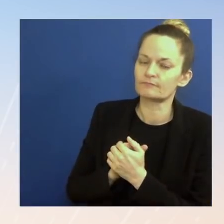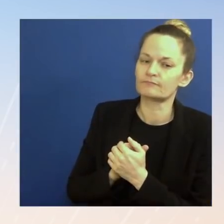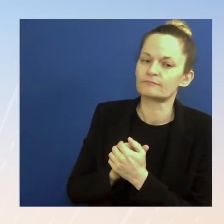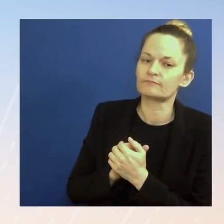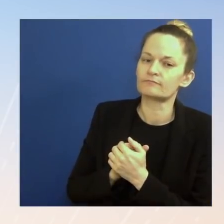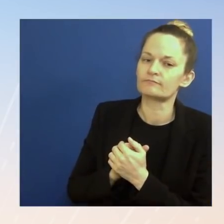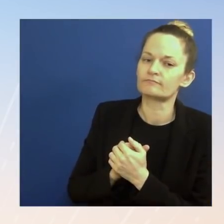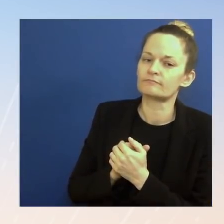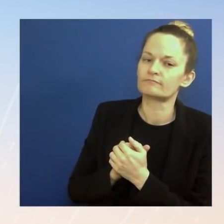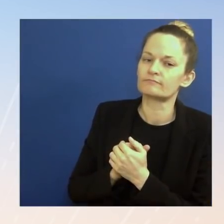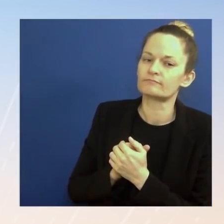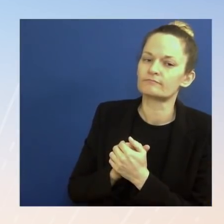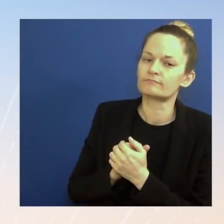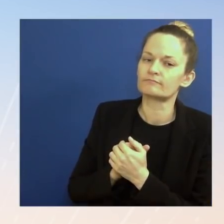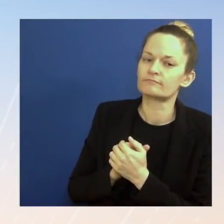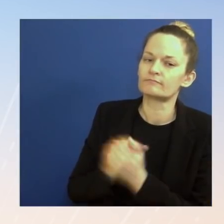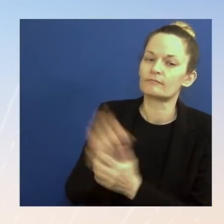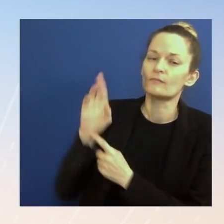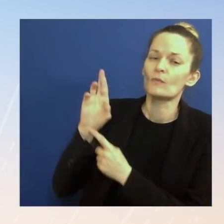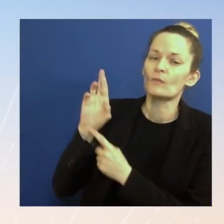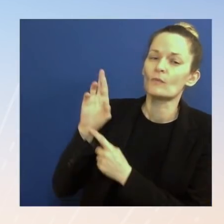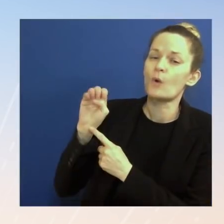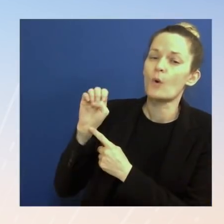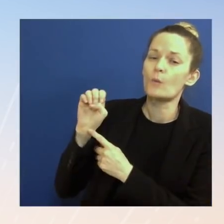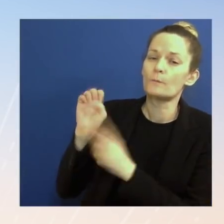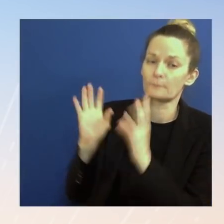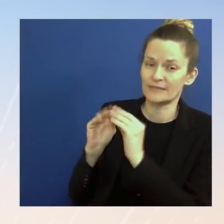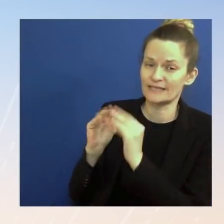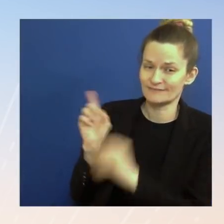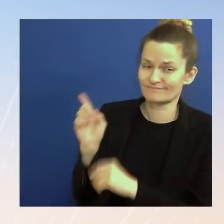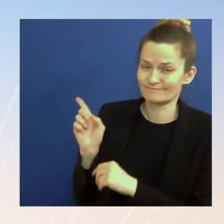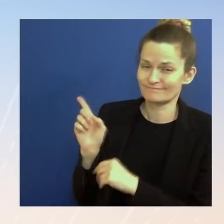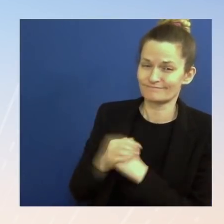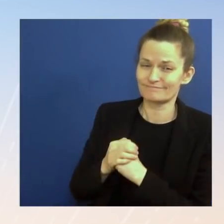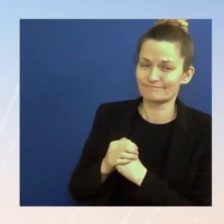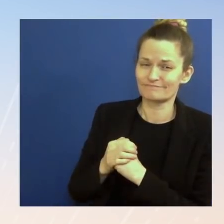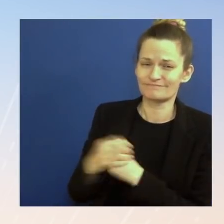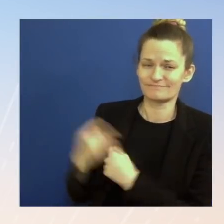has China provided any military or economic aid to Russia